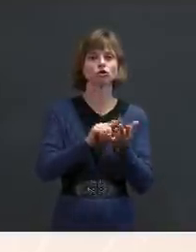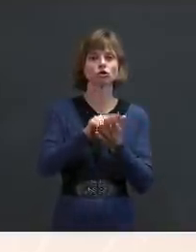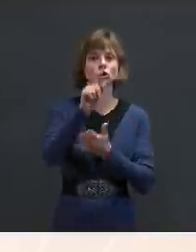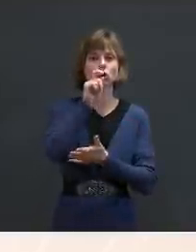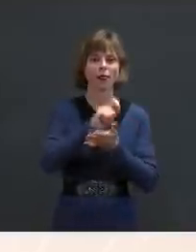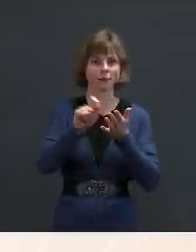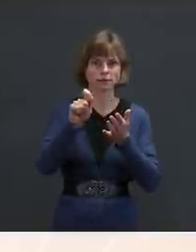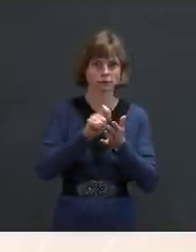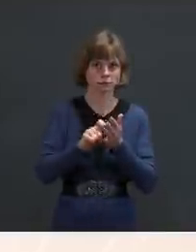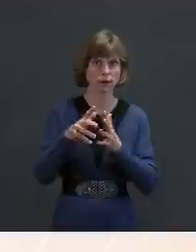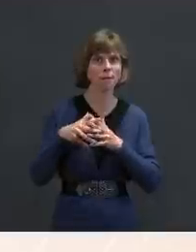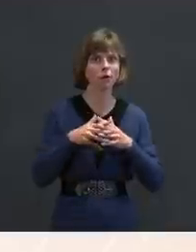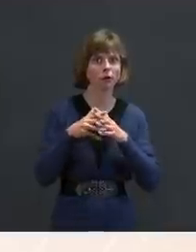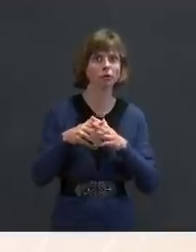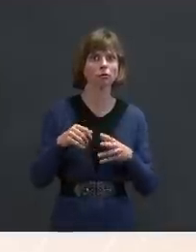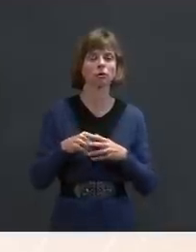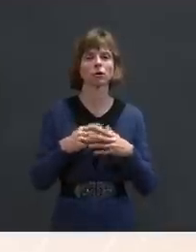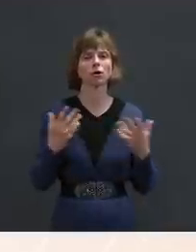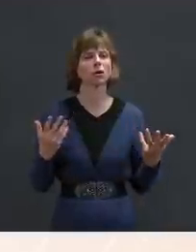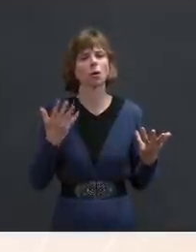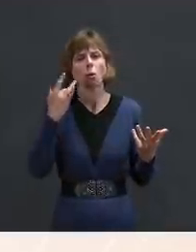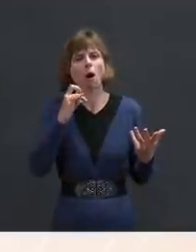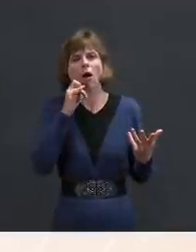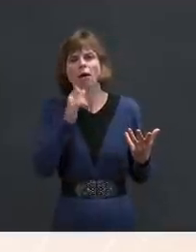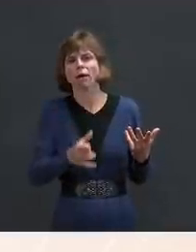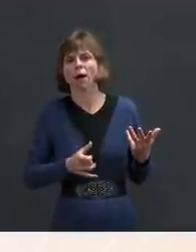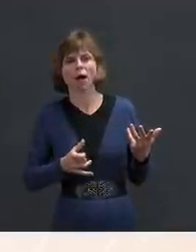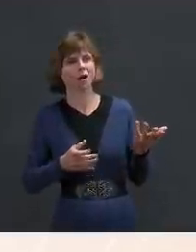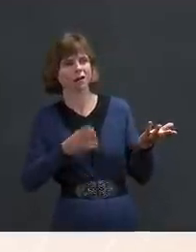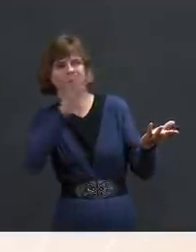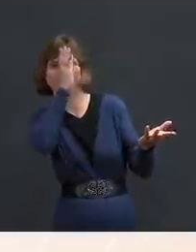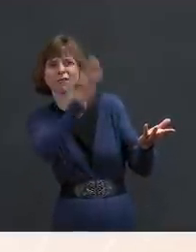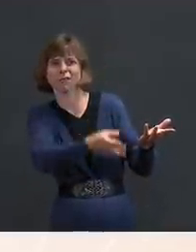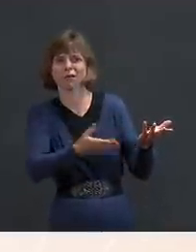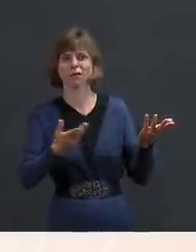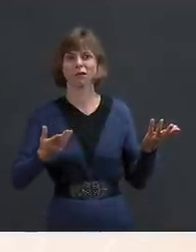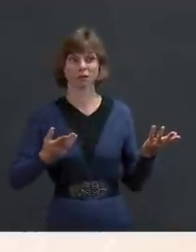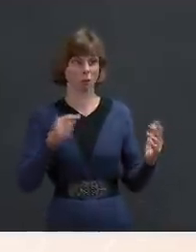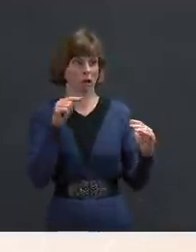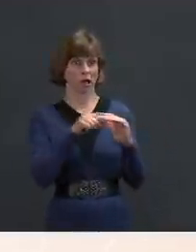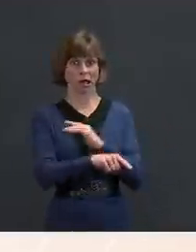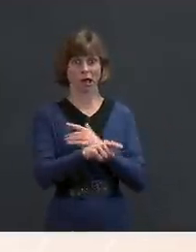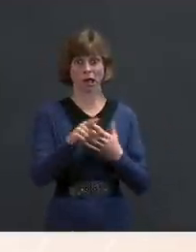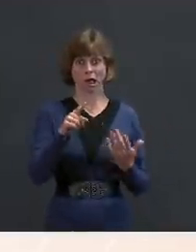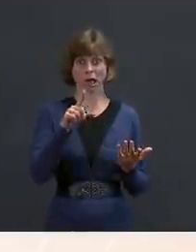around the world that they can kill a journalist or their own citizens with impunity and not suffer personal sanctions?